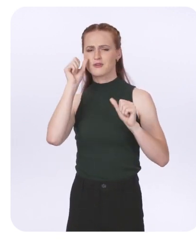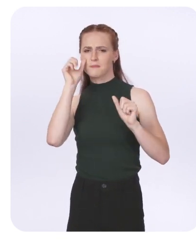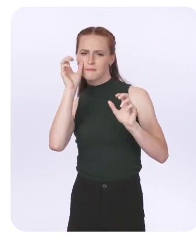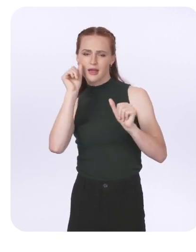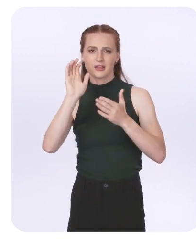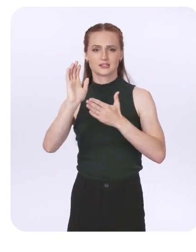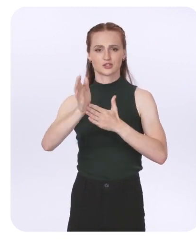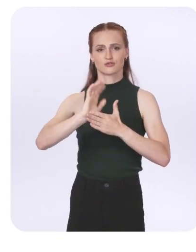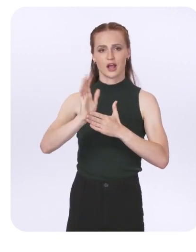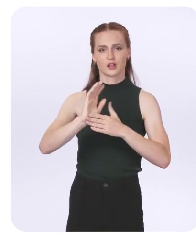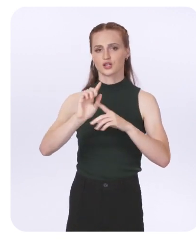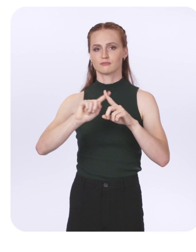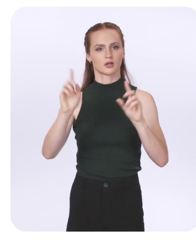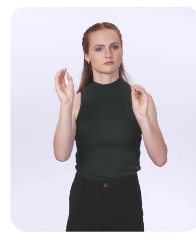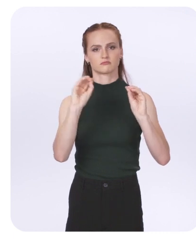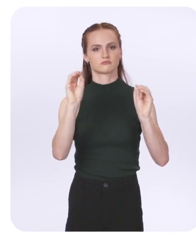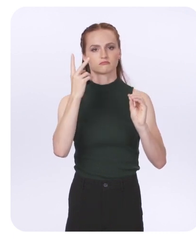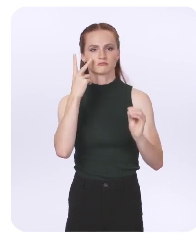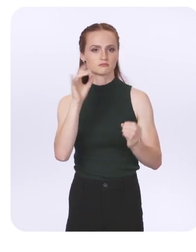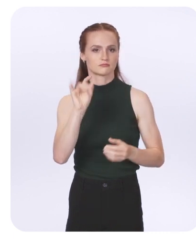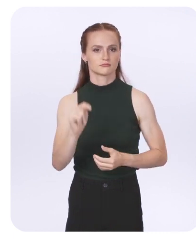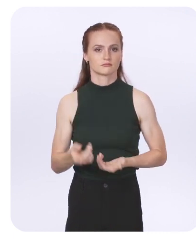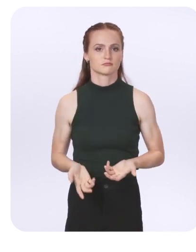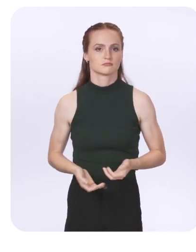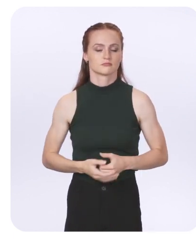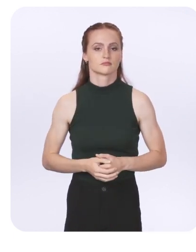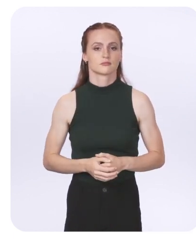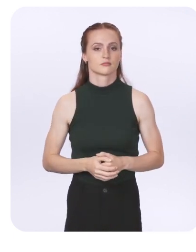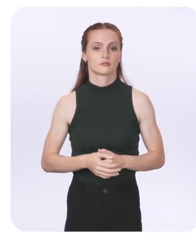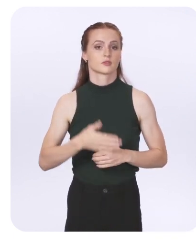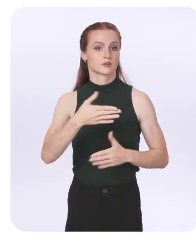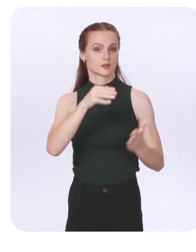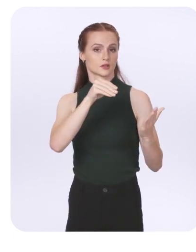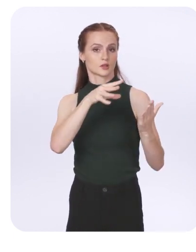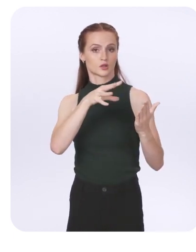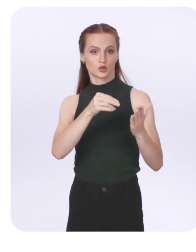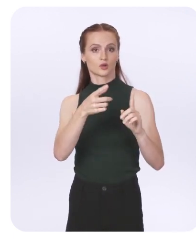The final step into unique conversions is the purchase decision made